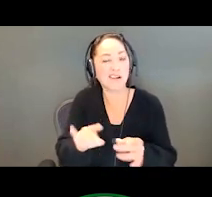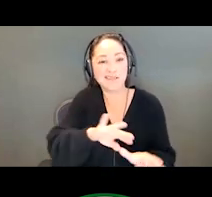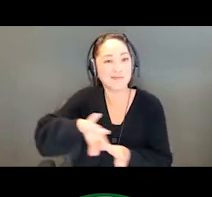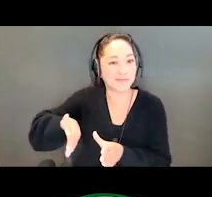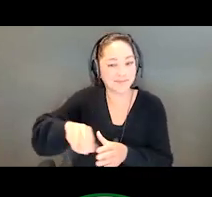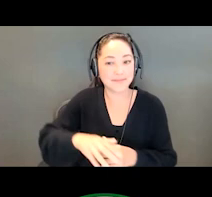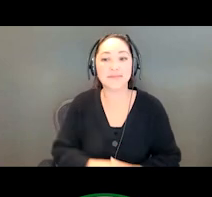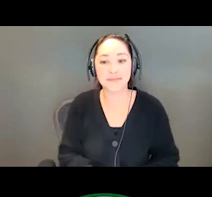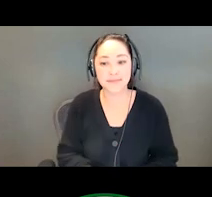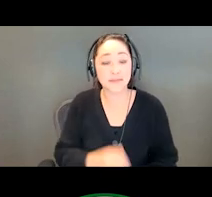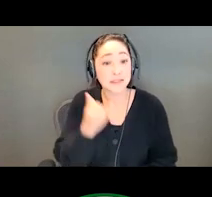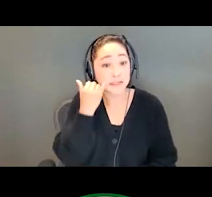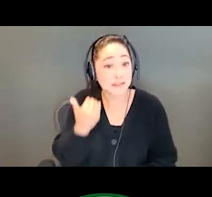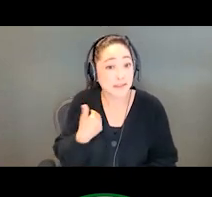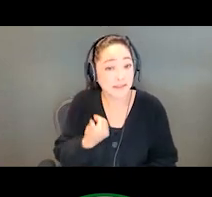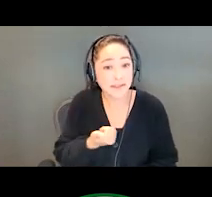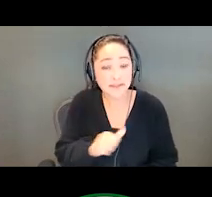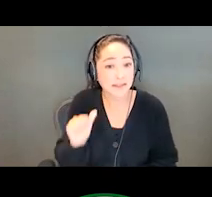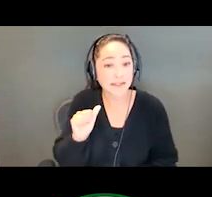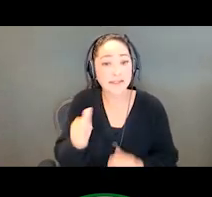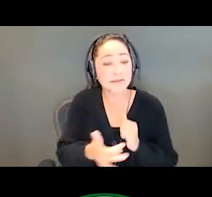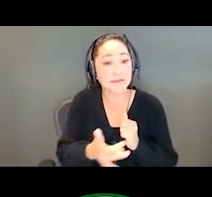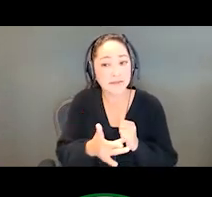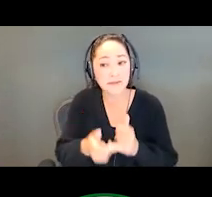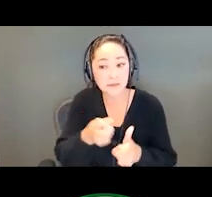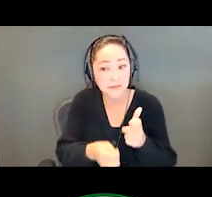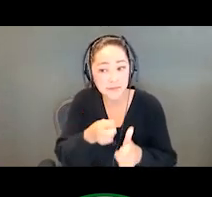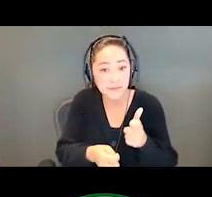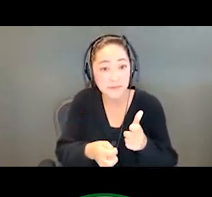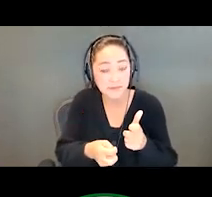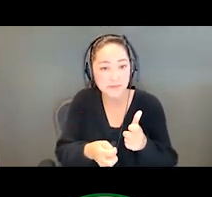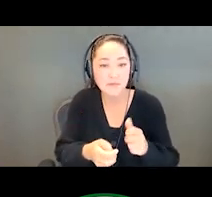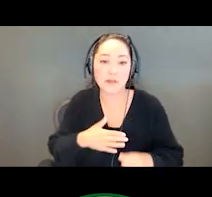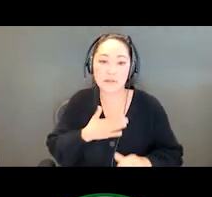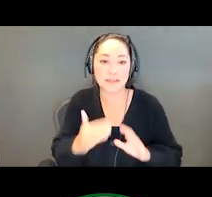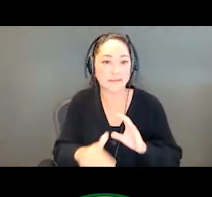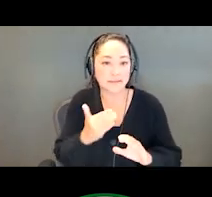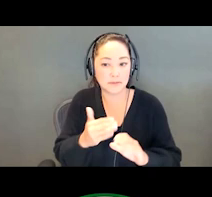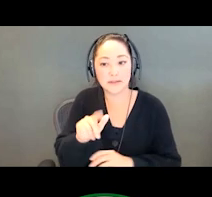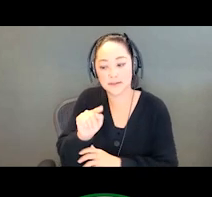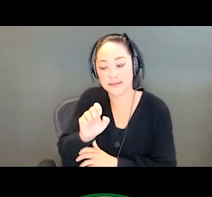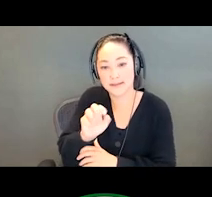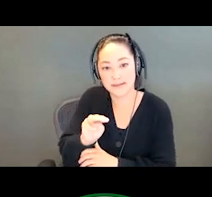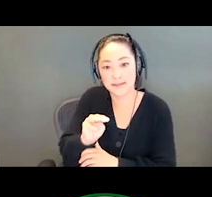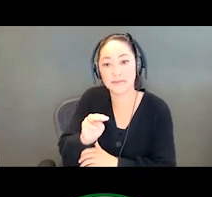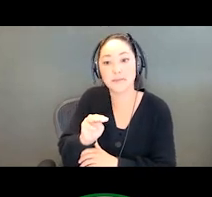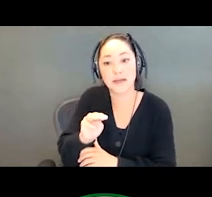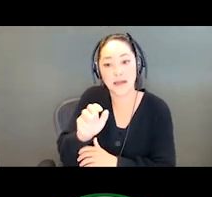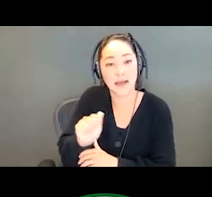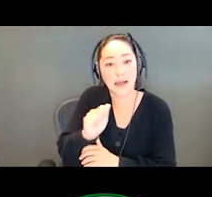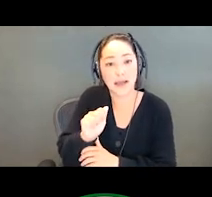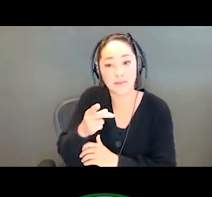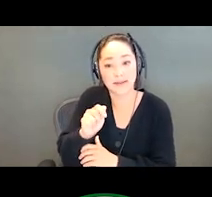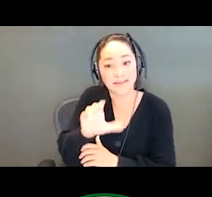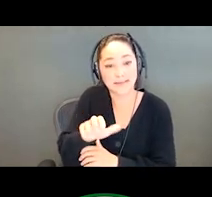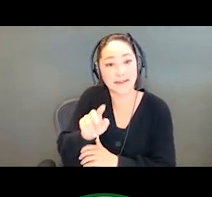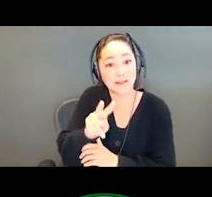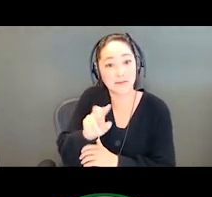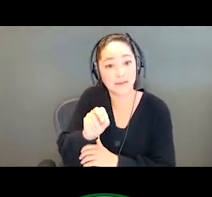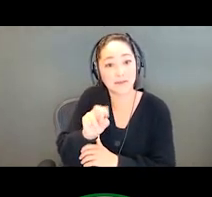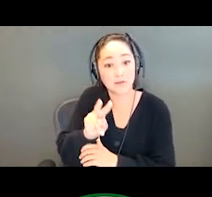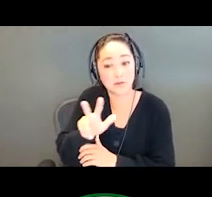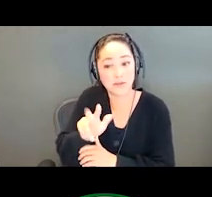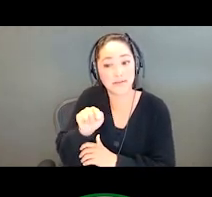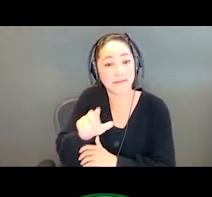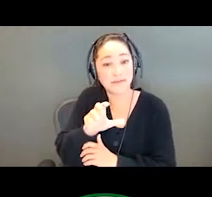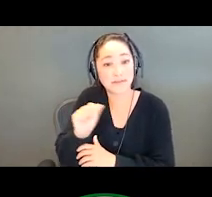If you run into any technical difficulties accessing the conference, Please email team@pac2023.ca